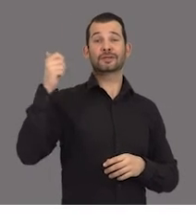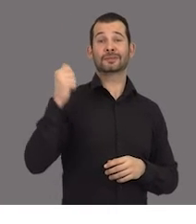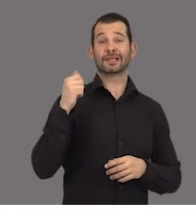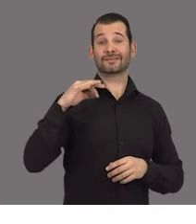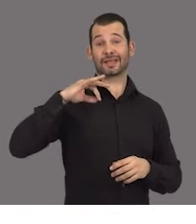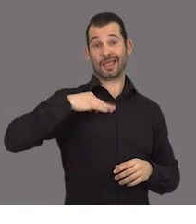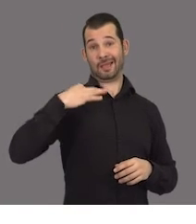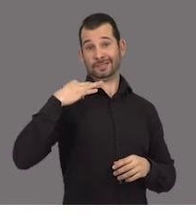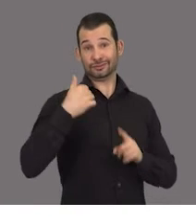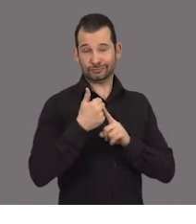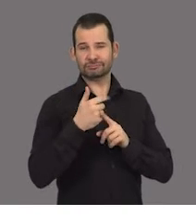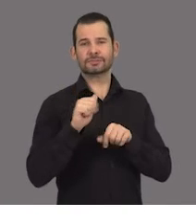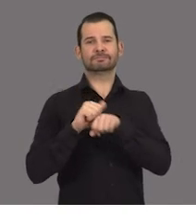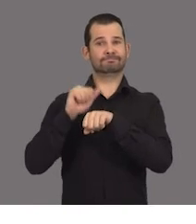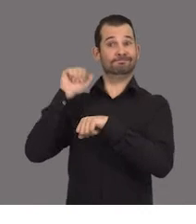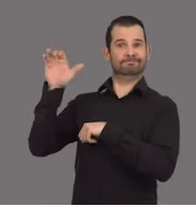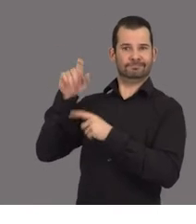and send it to the CRA.